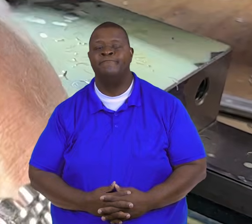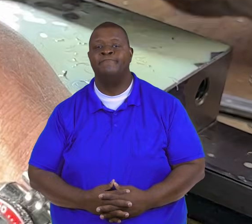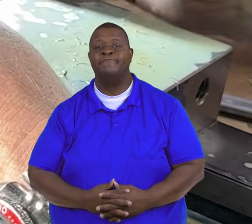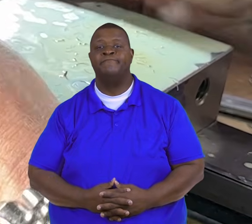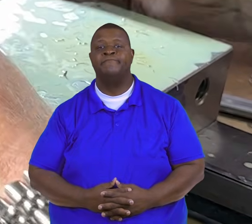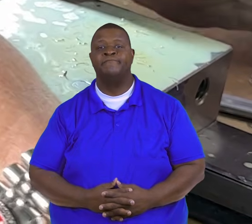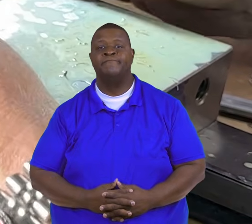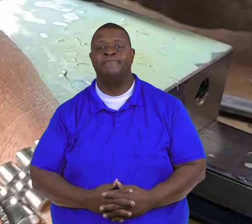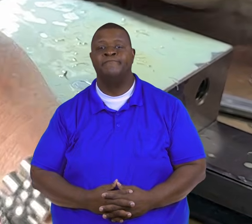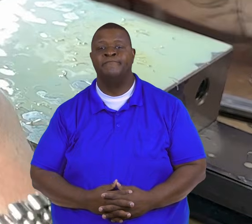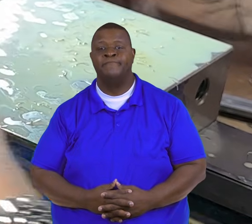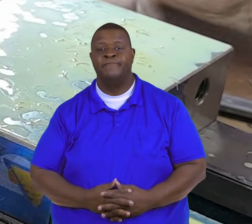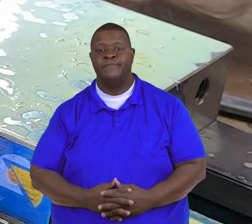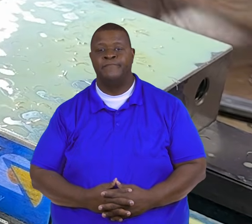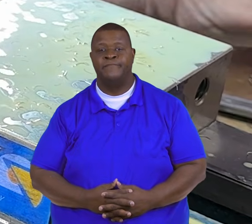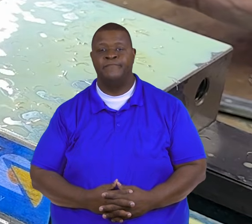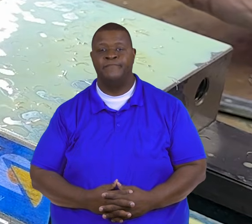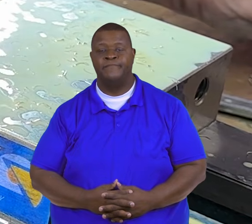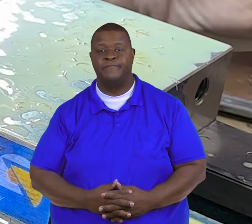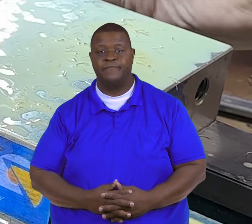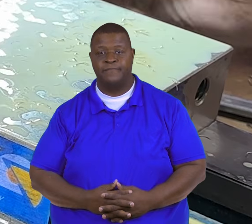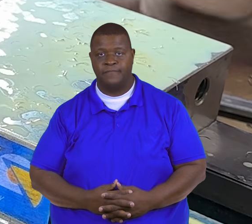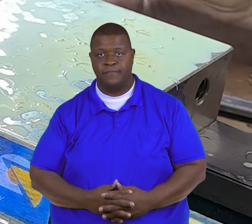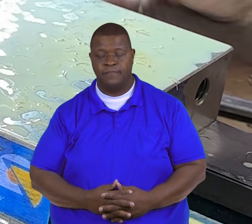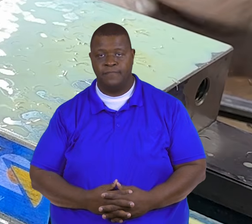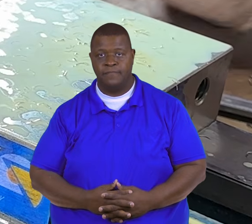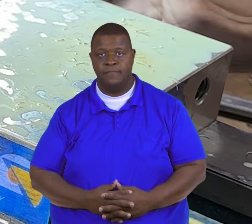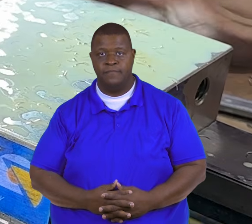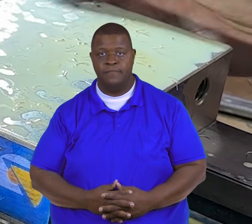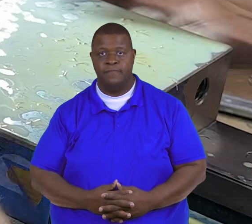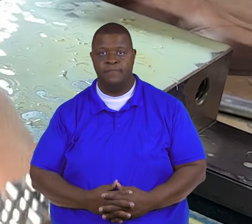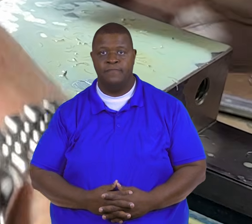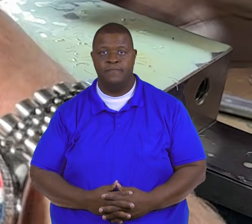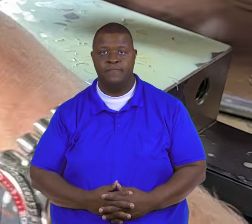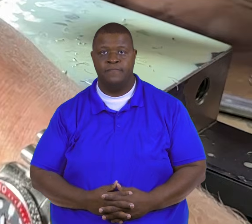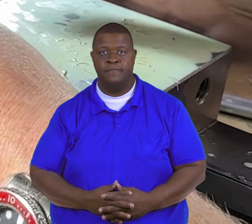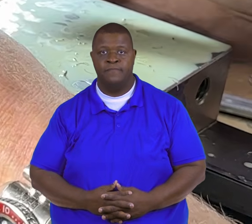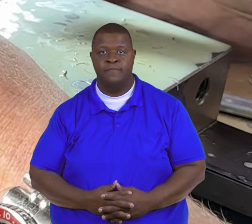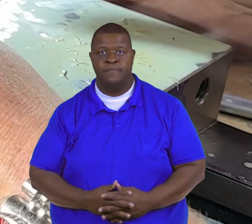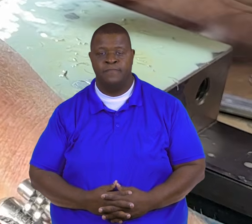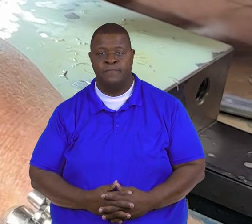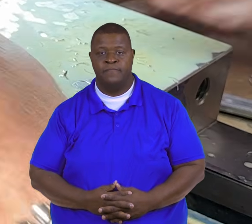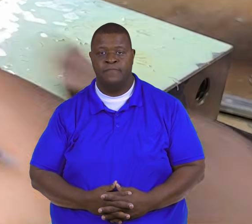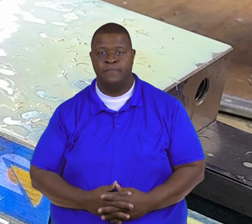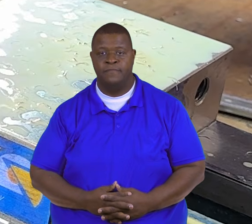[metal clanking] this business. And we put in this business, yep.